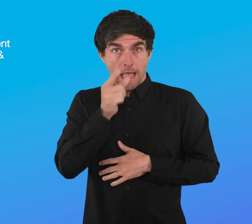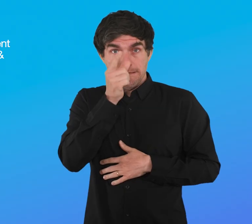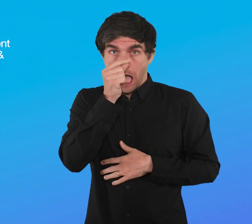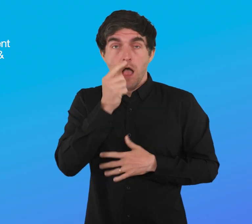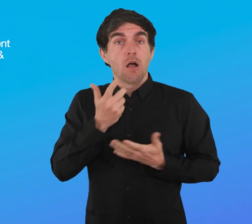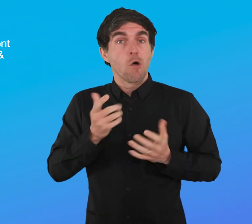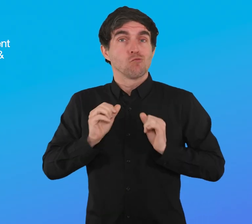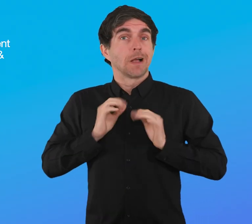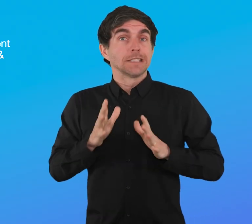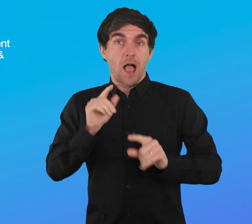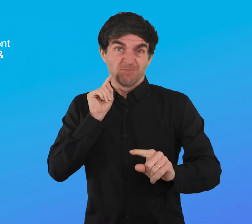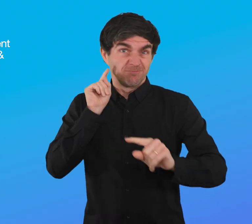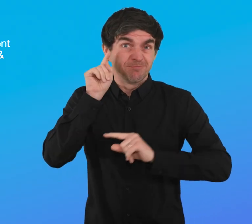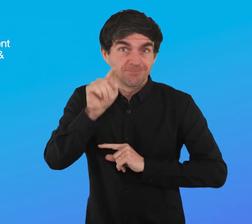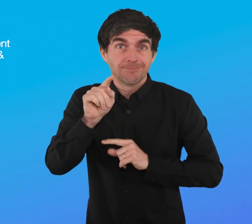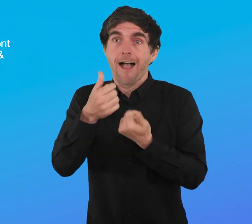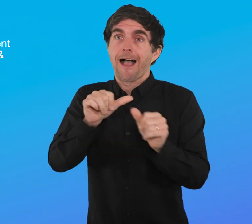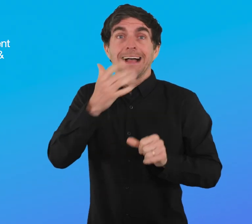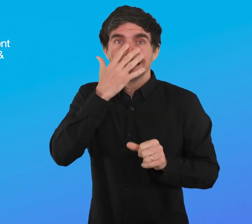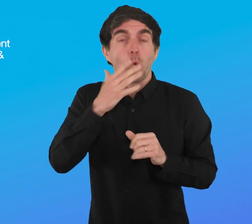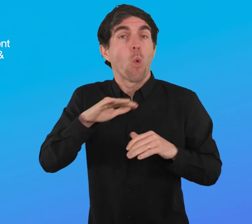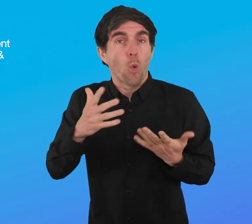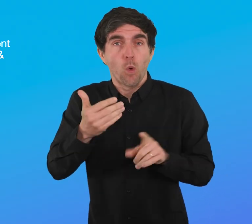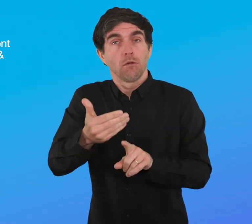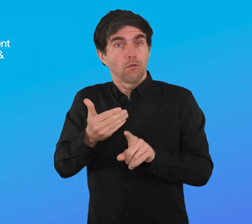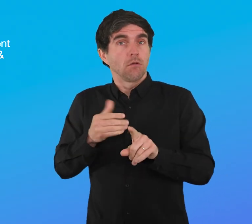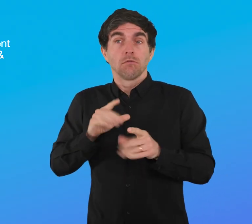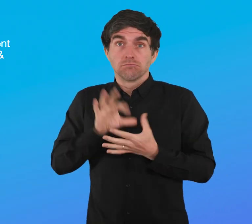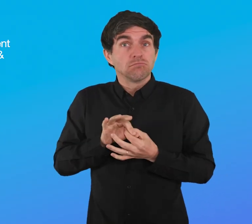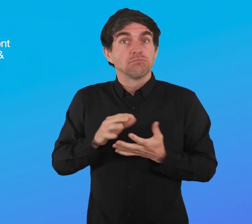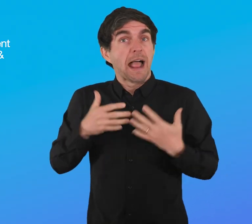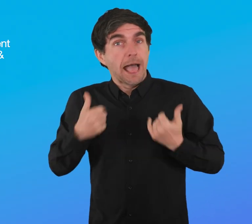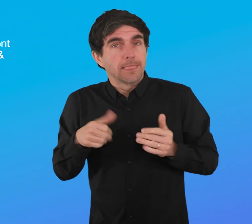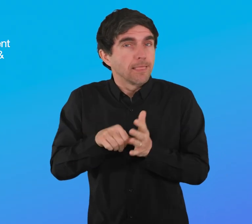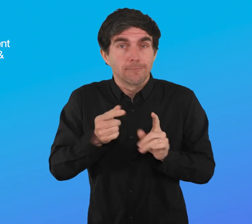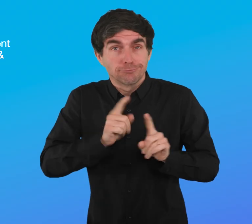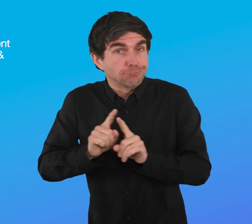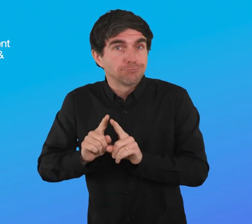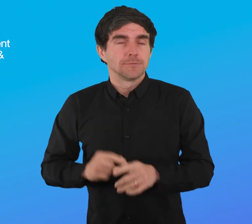You can retire when you reach a certain age, or due to poor health.